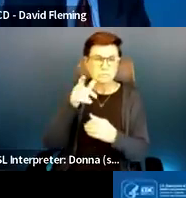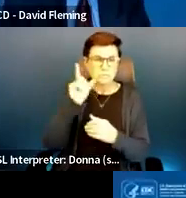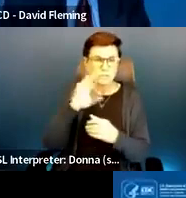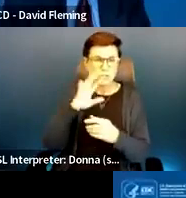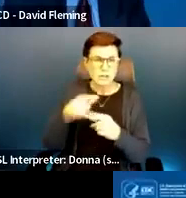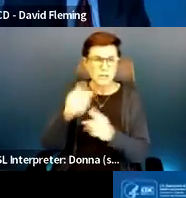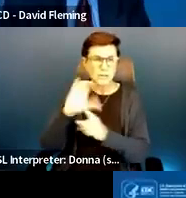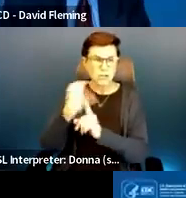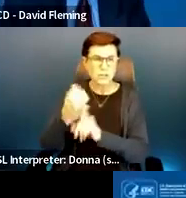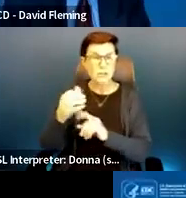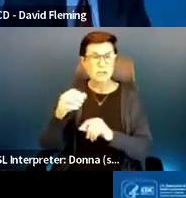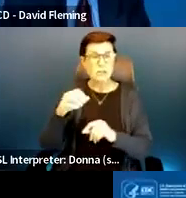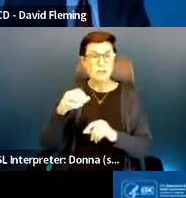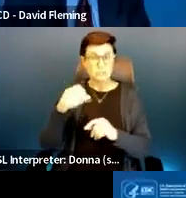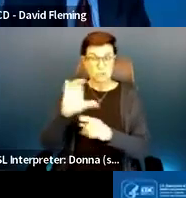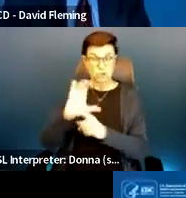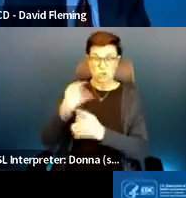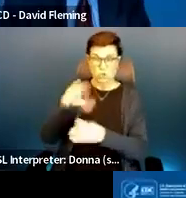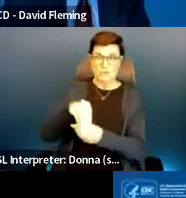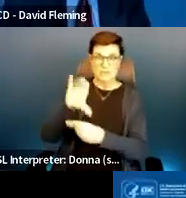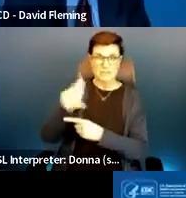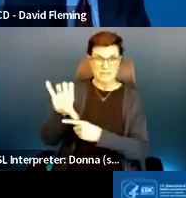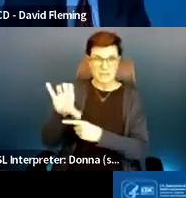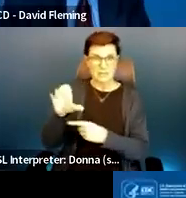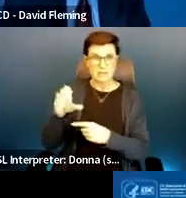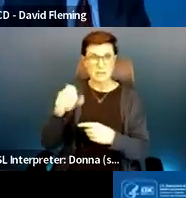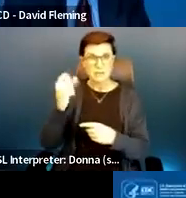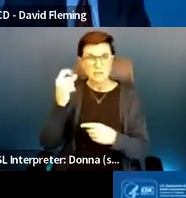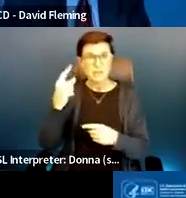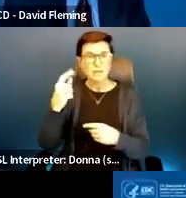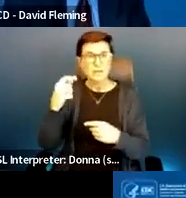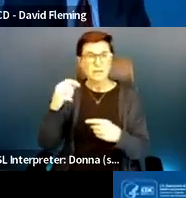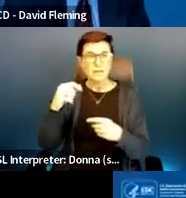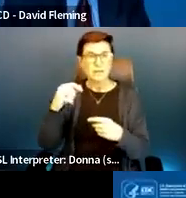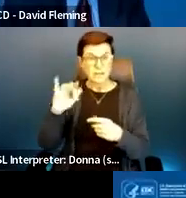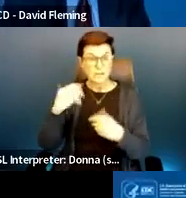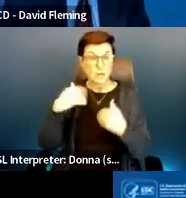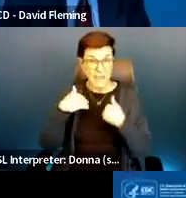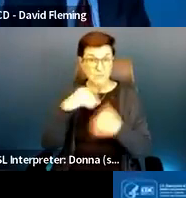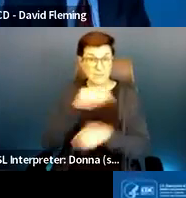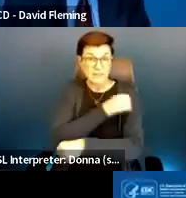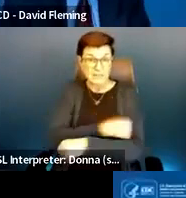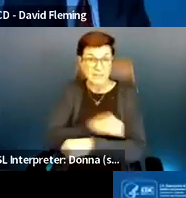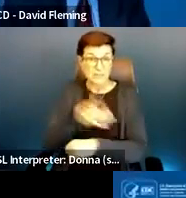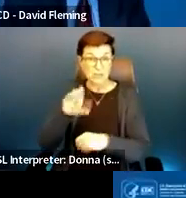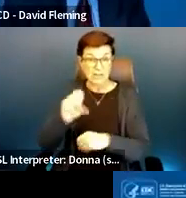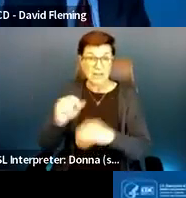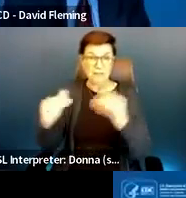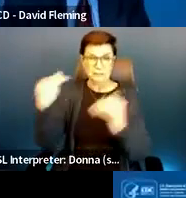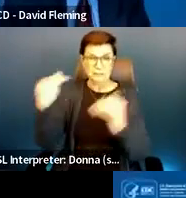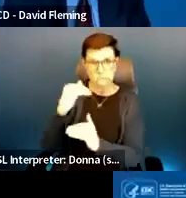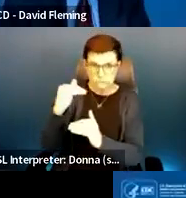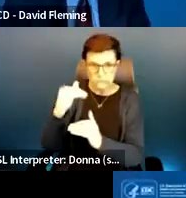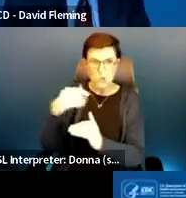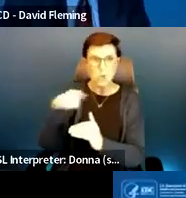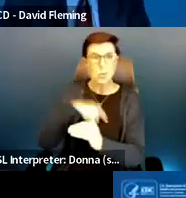for research labs are here and clinical labs are here, we need to elevate that culture of the clinical labs and what separates them